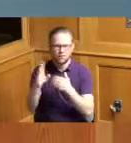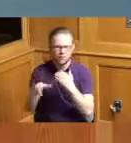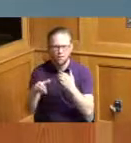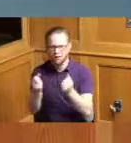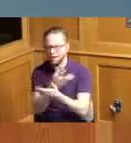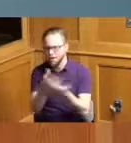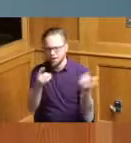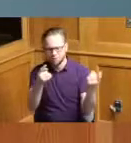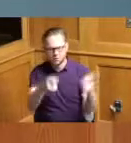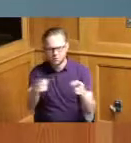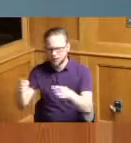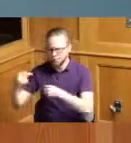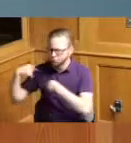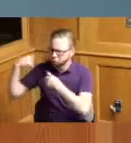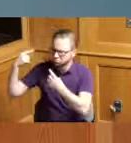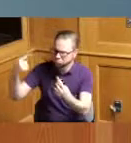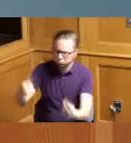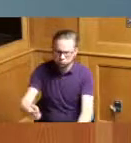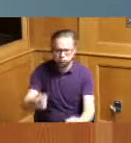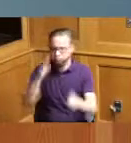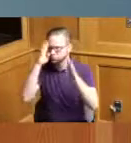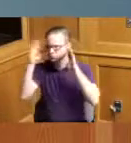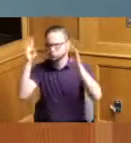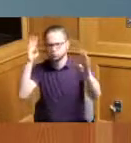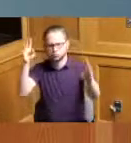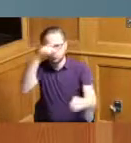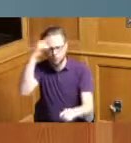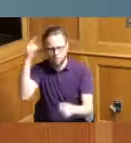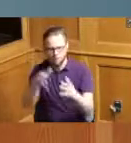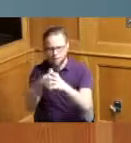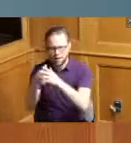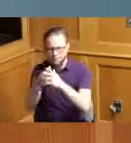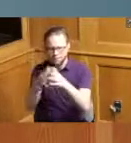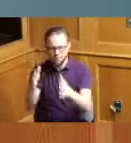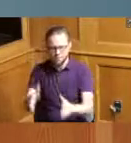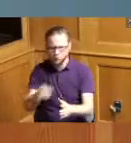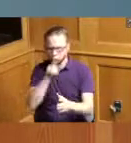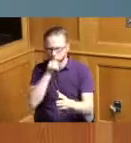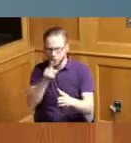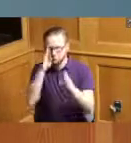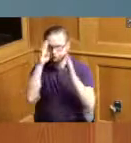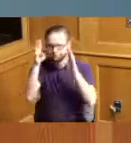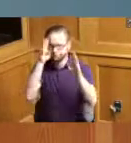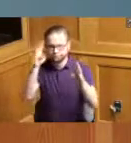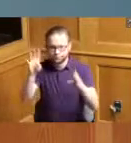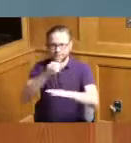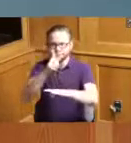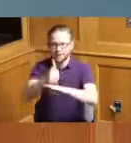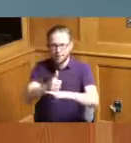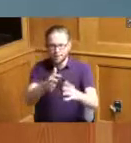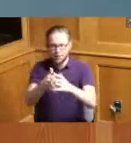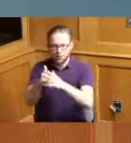that black Americans have done to create this America that we know we will be acknowledging